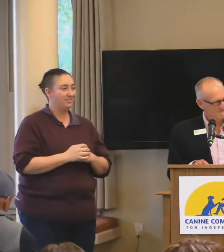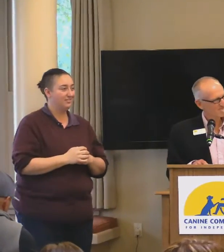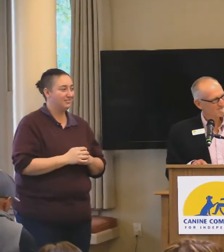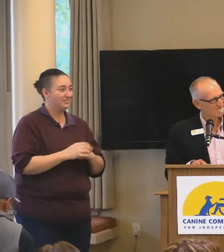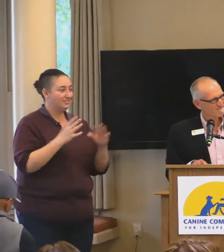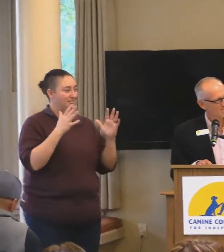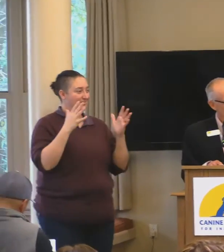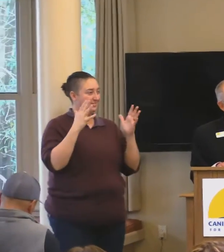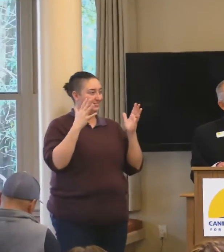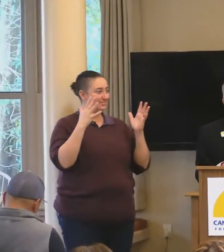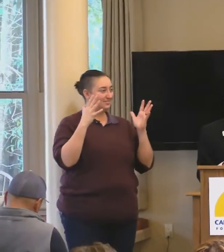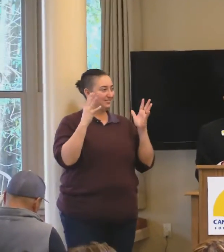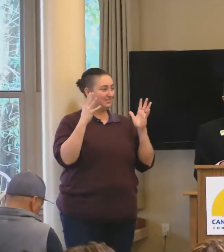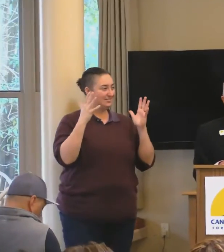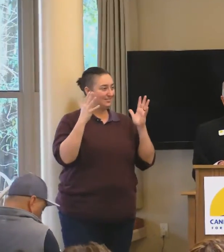Next let me introduce you to Maria.